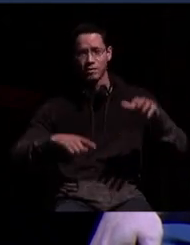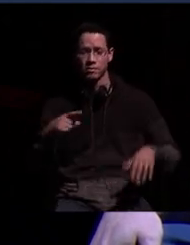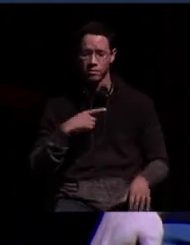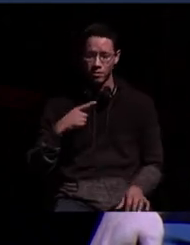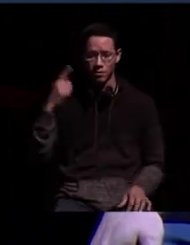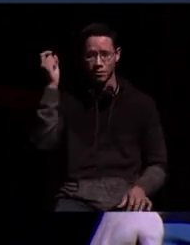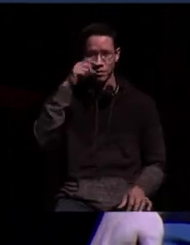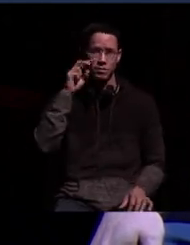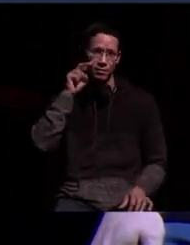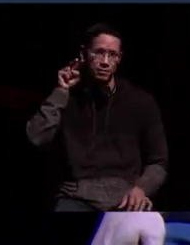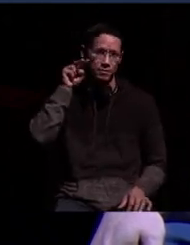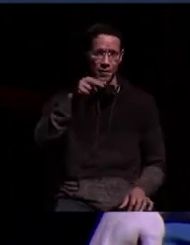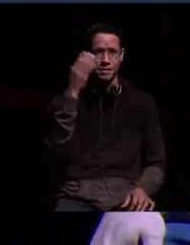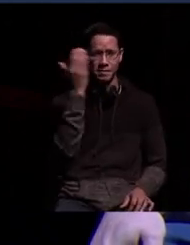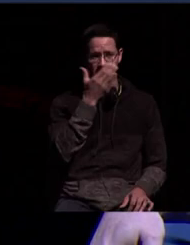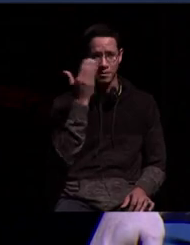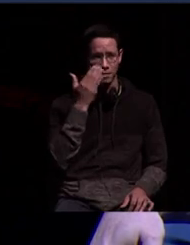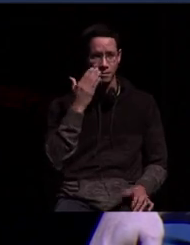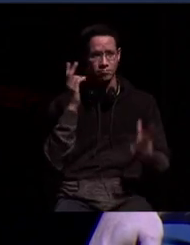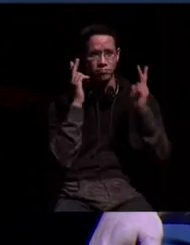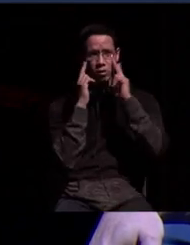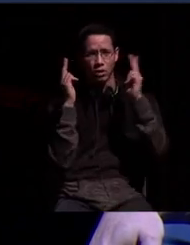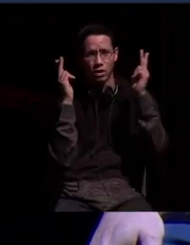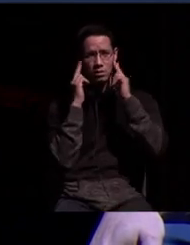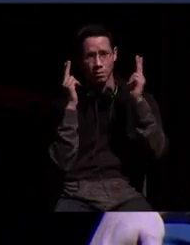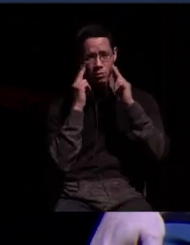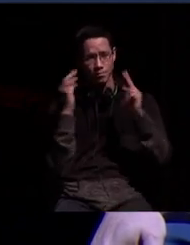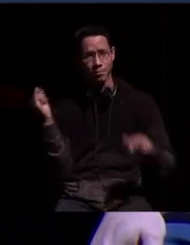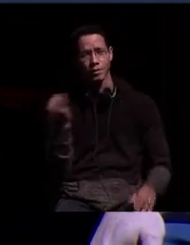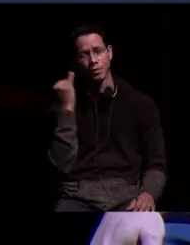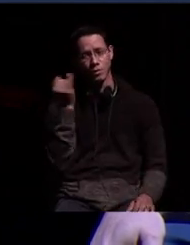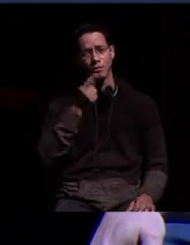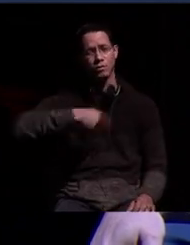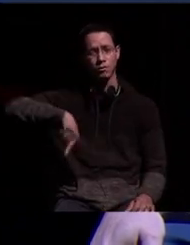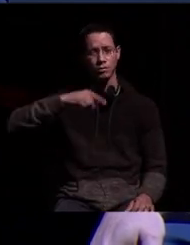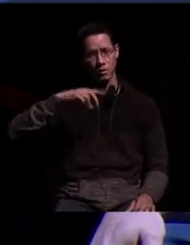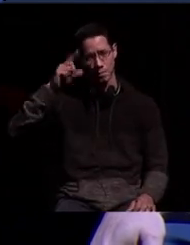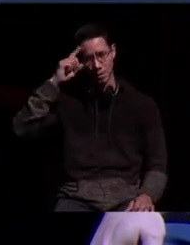to see and understand. It is important for us to remember